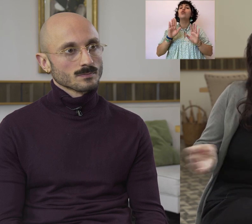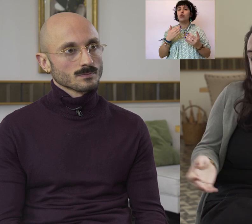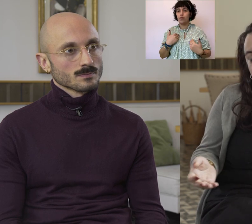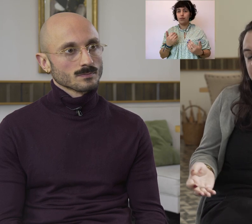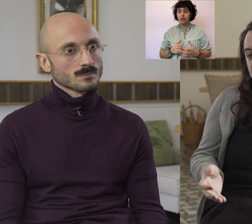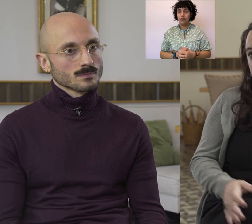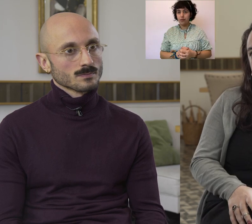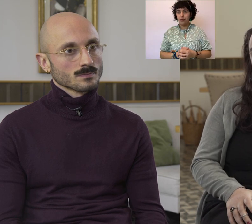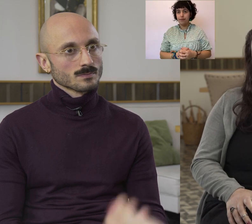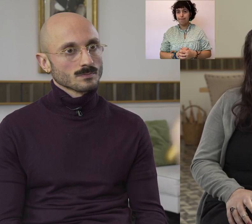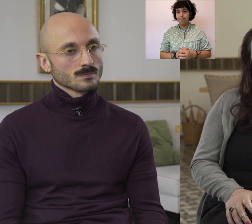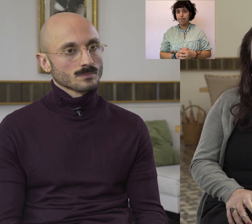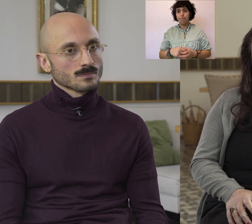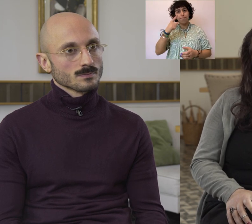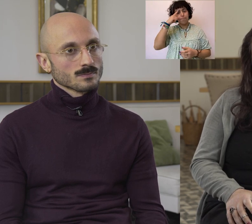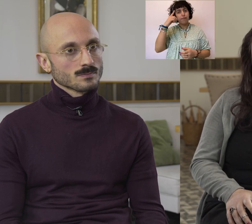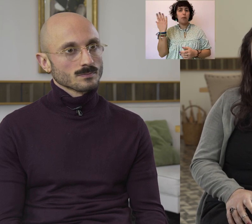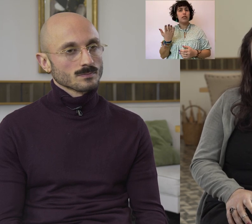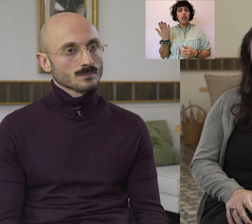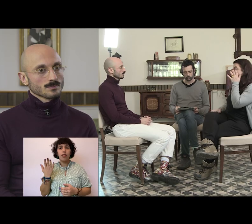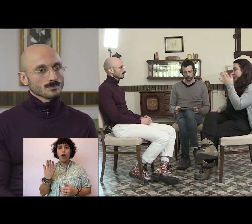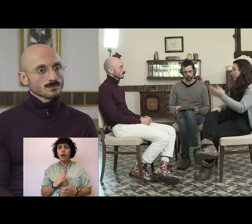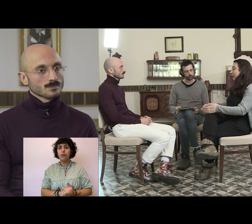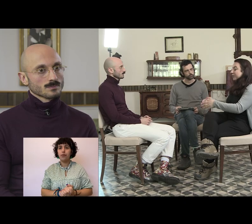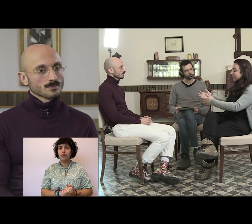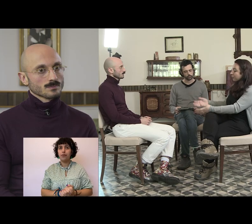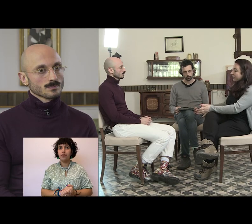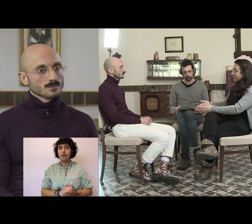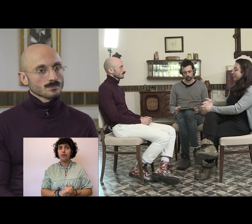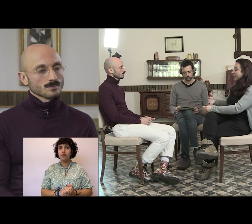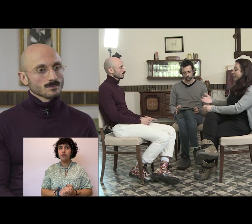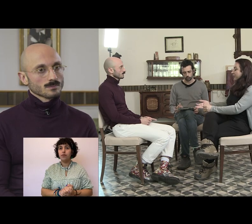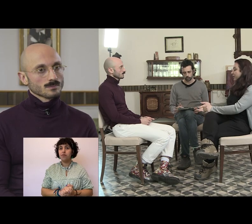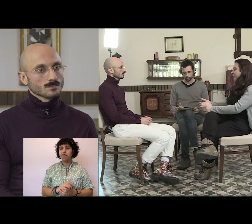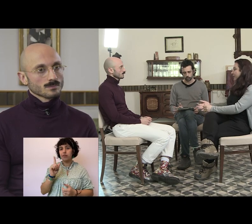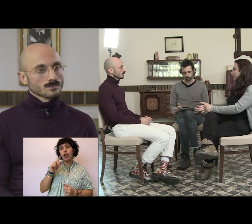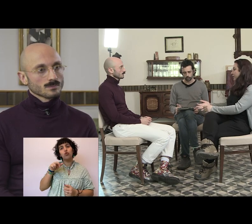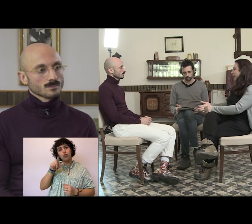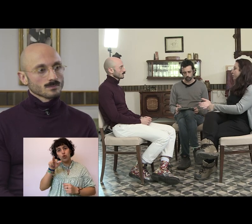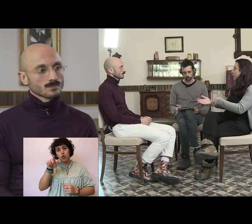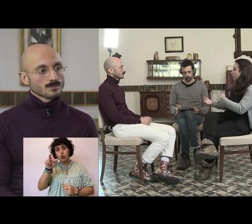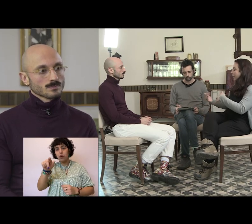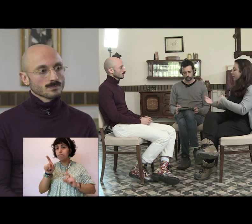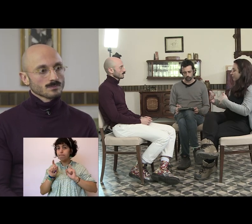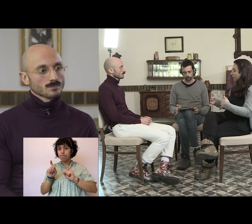of course. Yeah, it was, so you would come after me